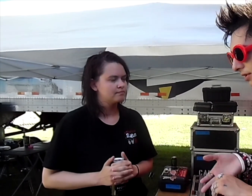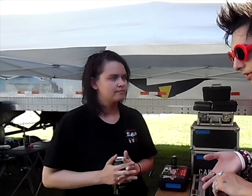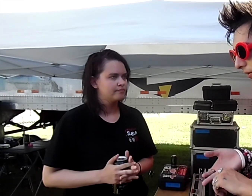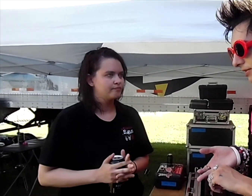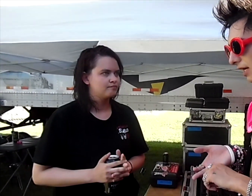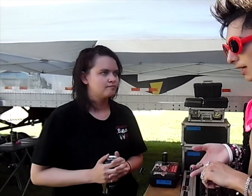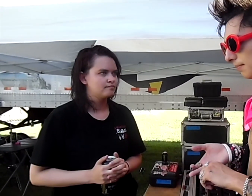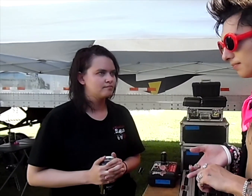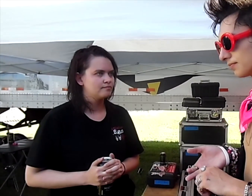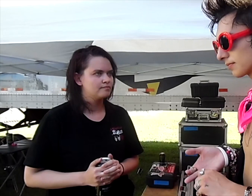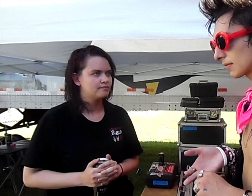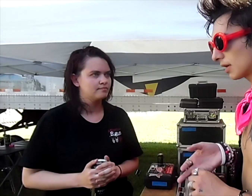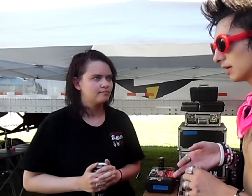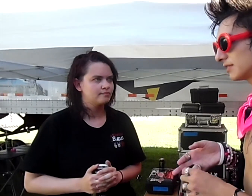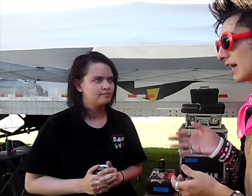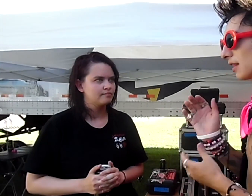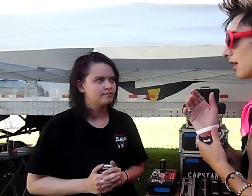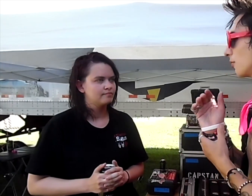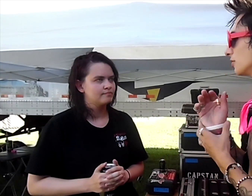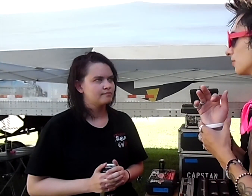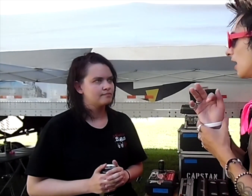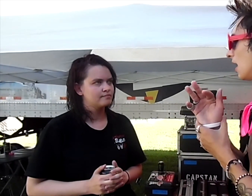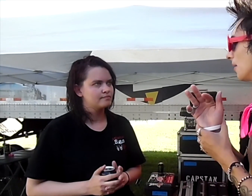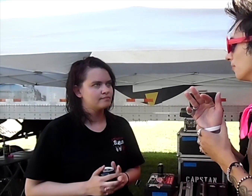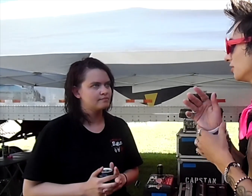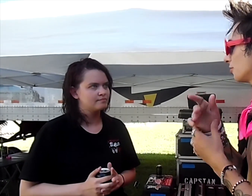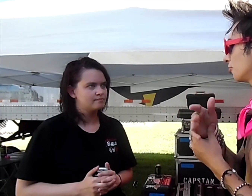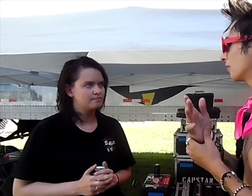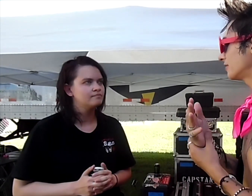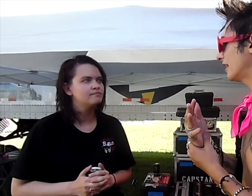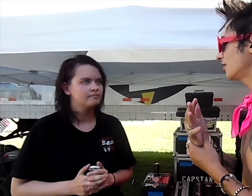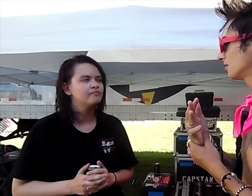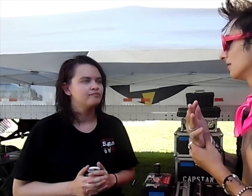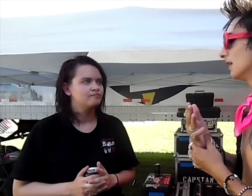There was an um sign language um interpreter on stage